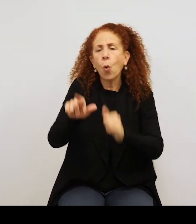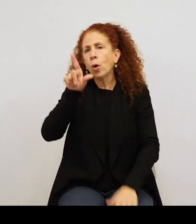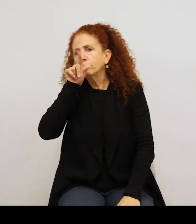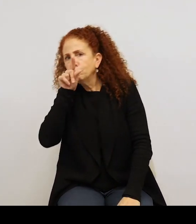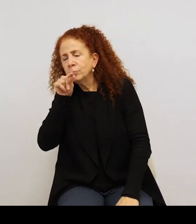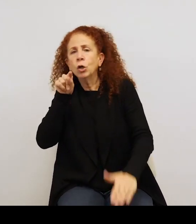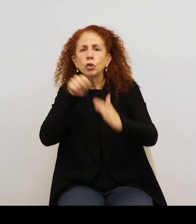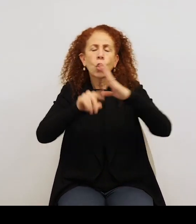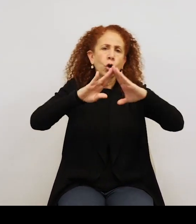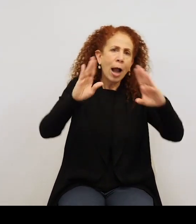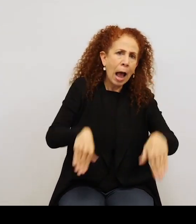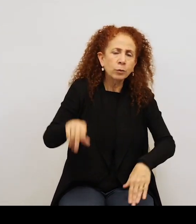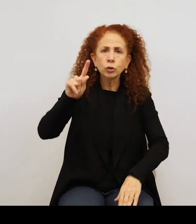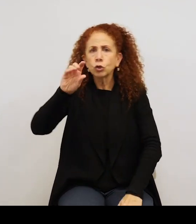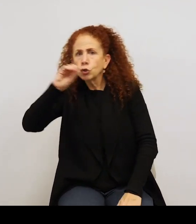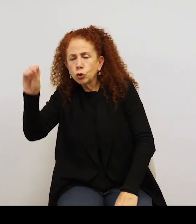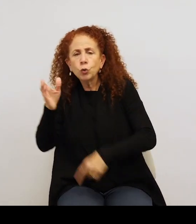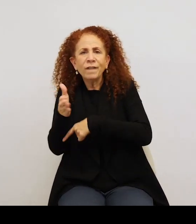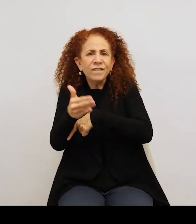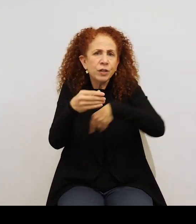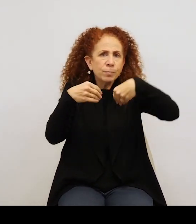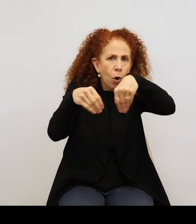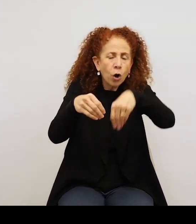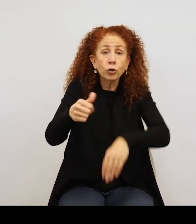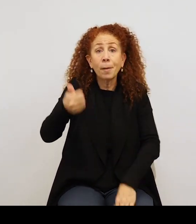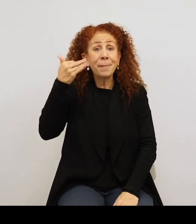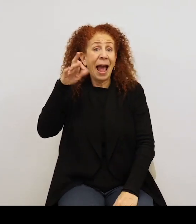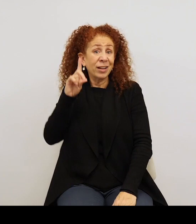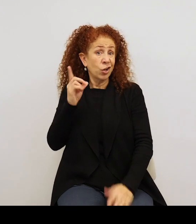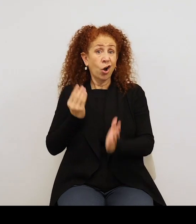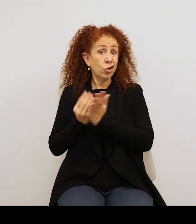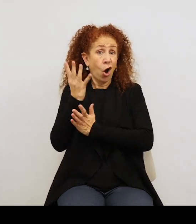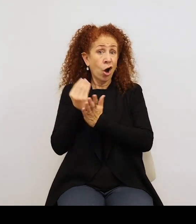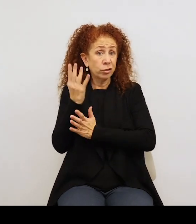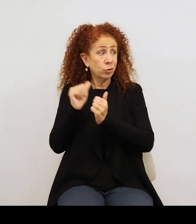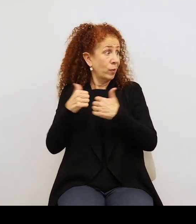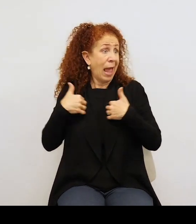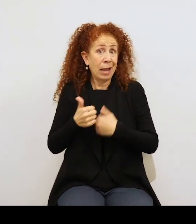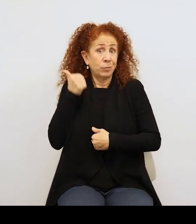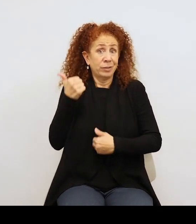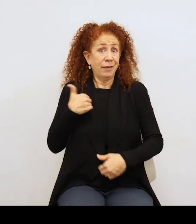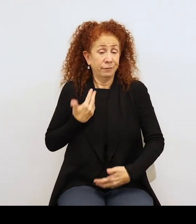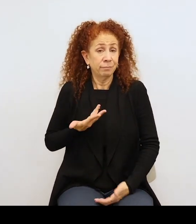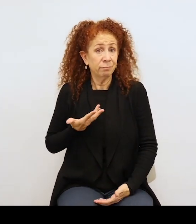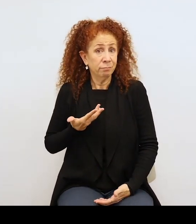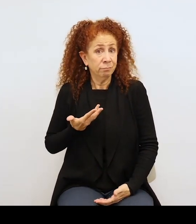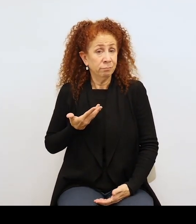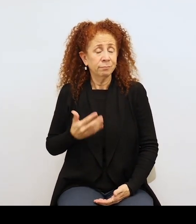zoos, fish markets, or even just backyard gardens full of household animals.